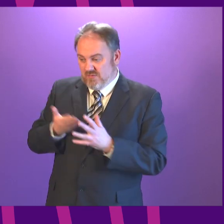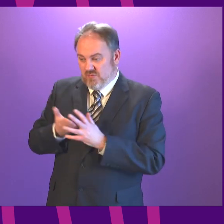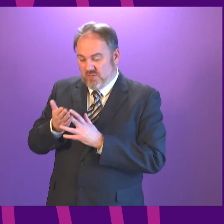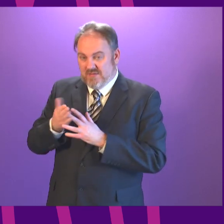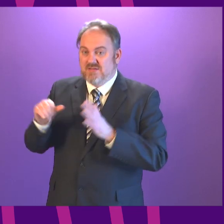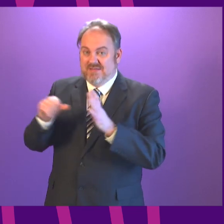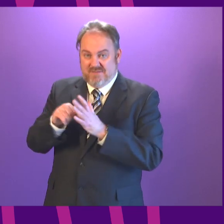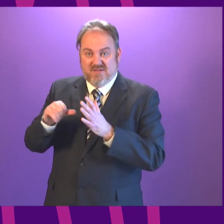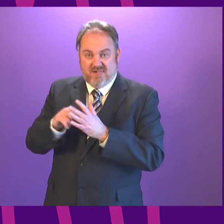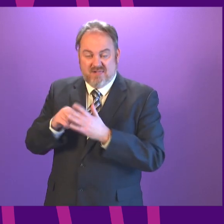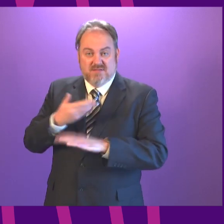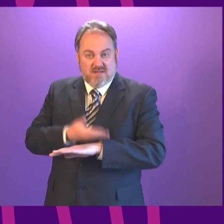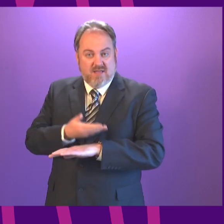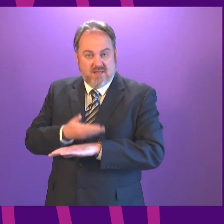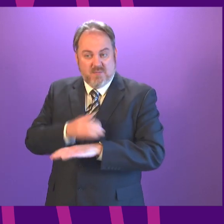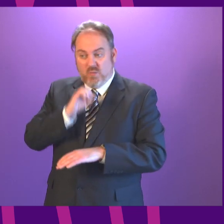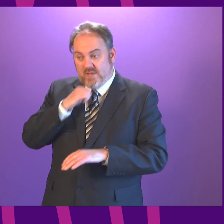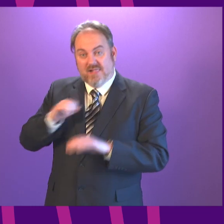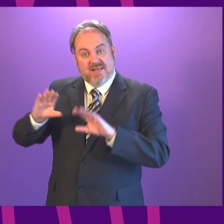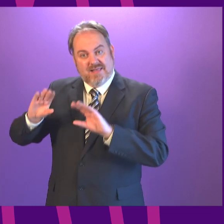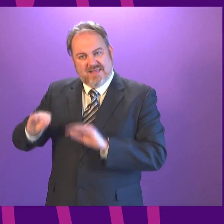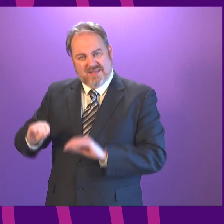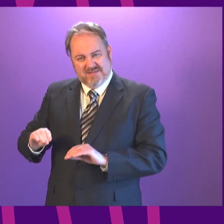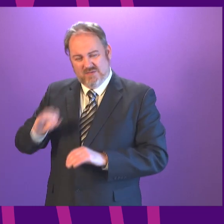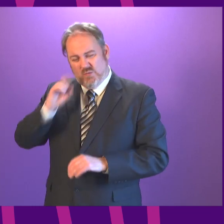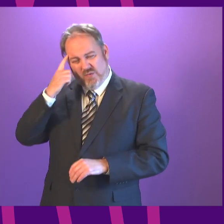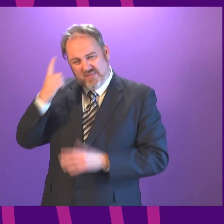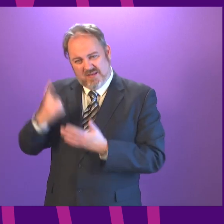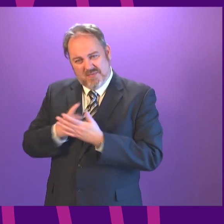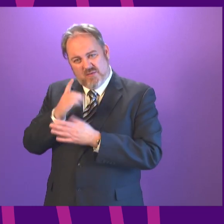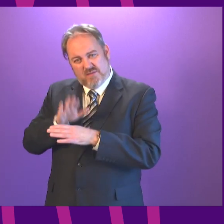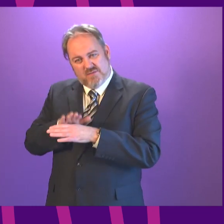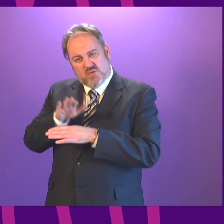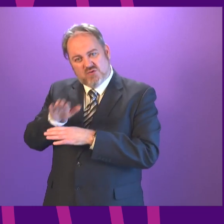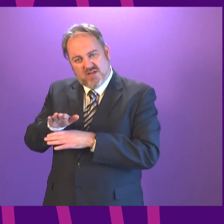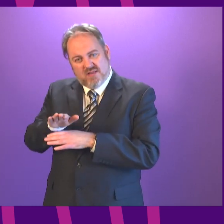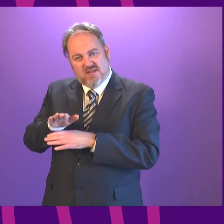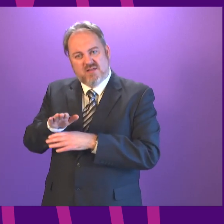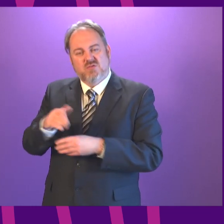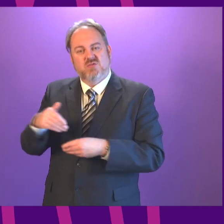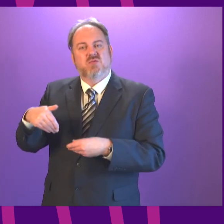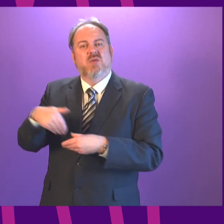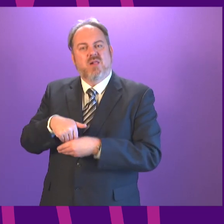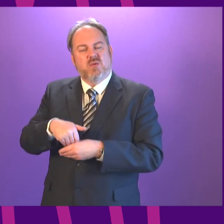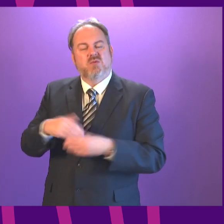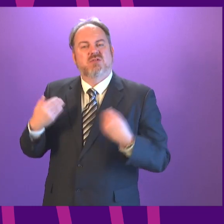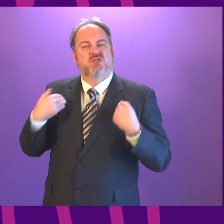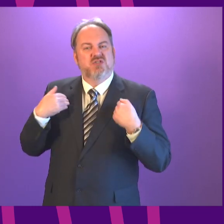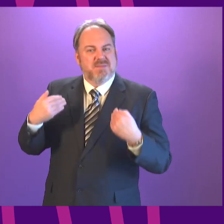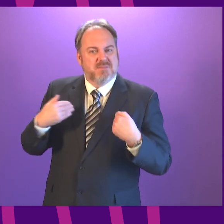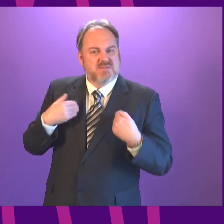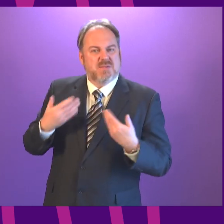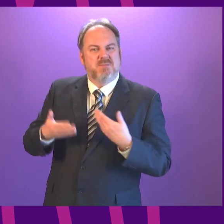we will do so—will she consider future flexibilities at level 4, even though that is understandably